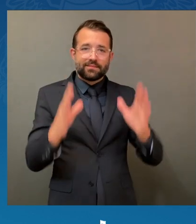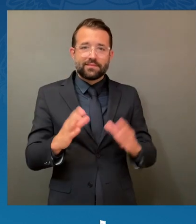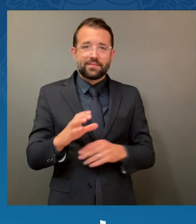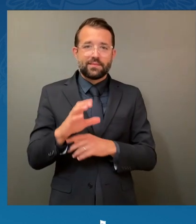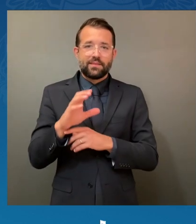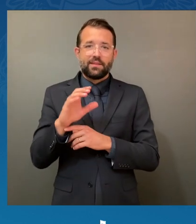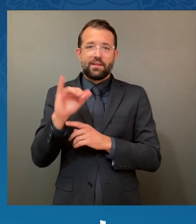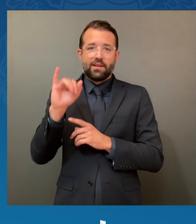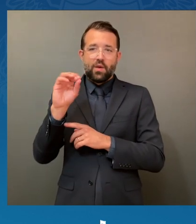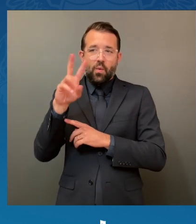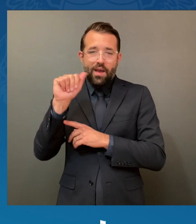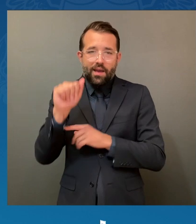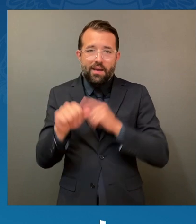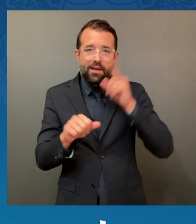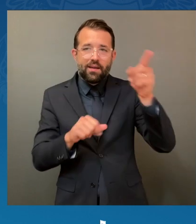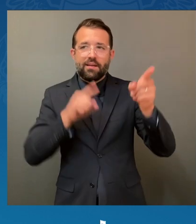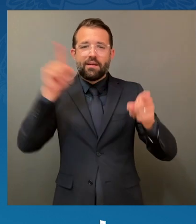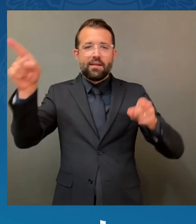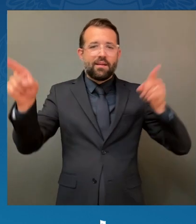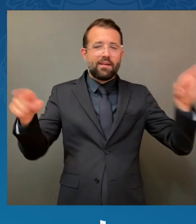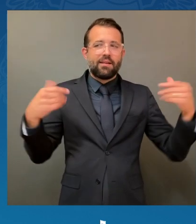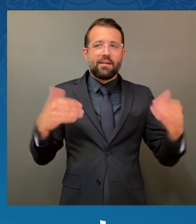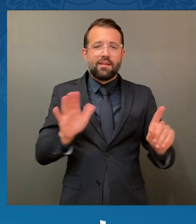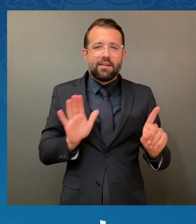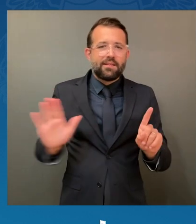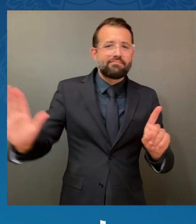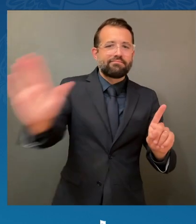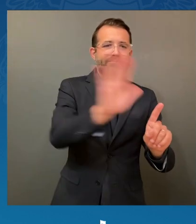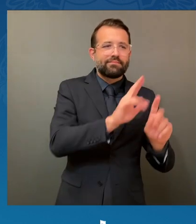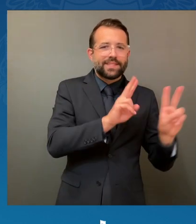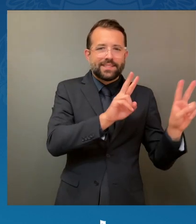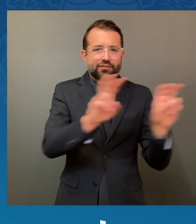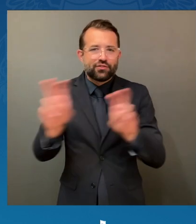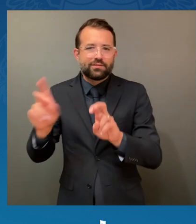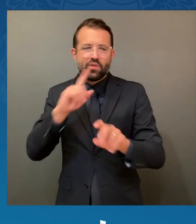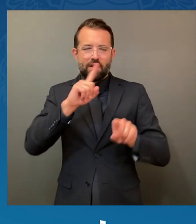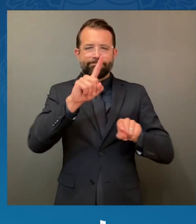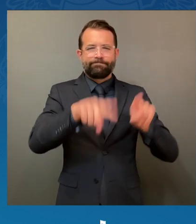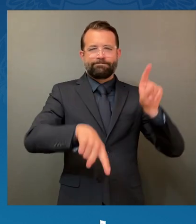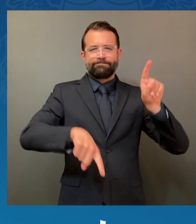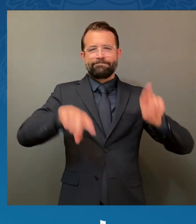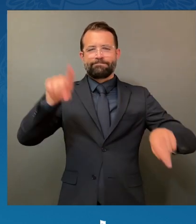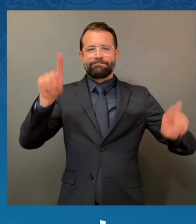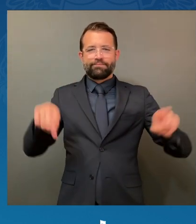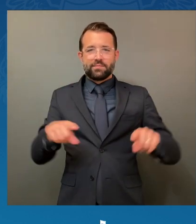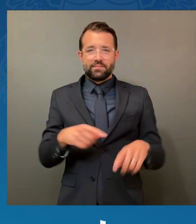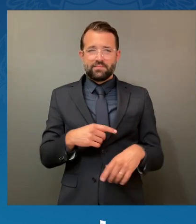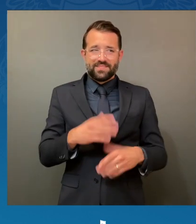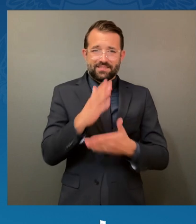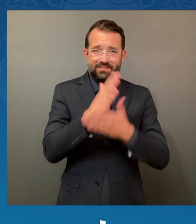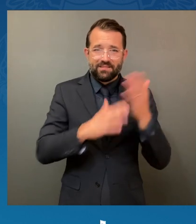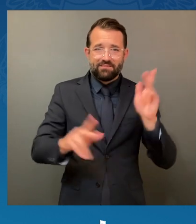in those conversations were wide-ranging. Some folks wanted to talk about voting rights or mental health,